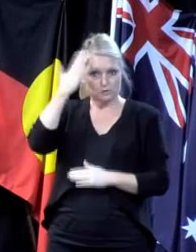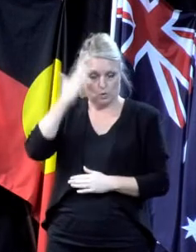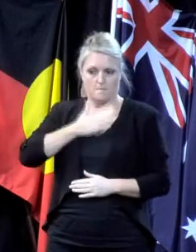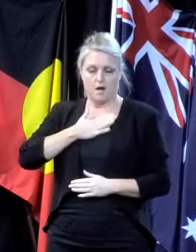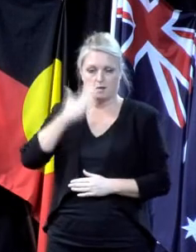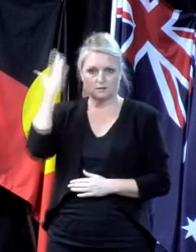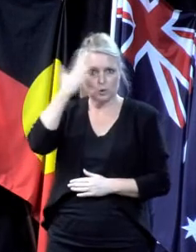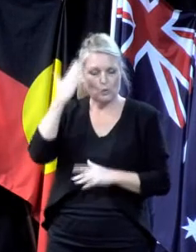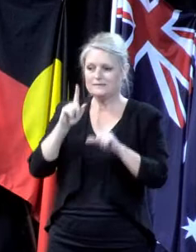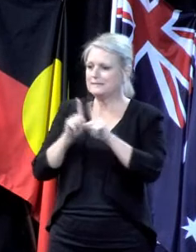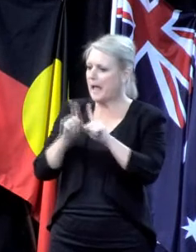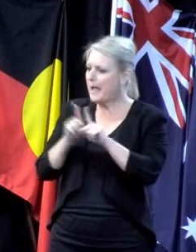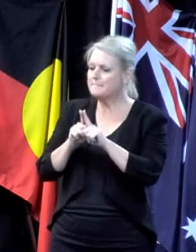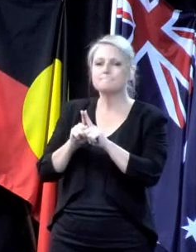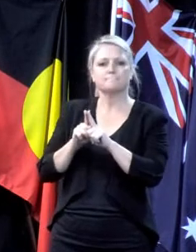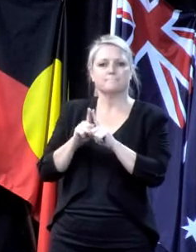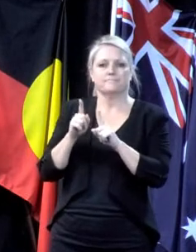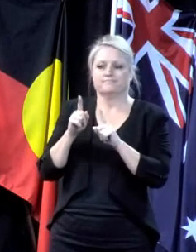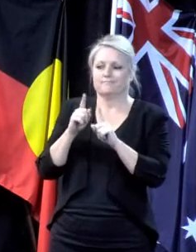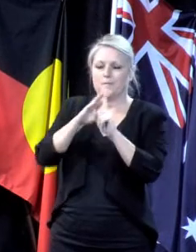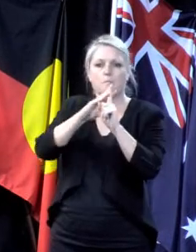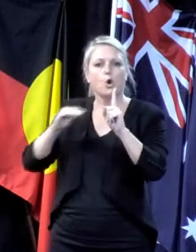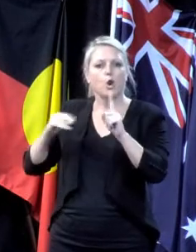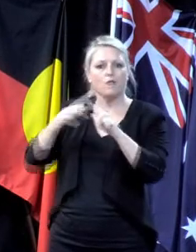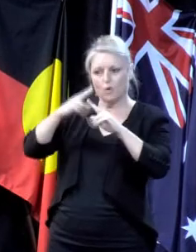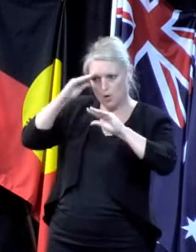We also use them for teaching writing. We use them